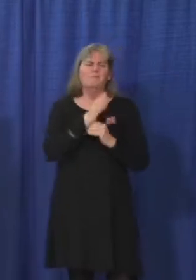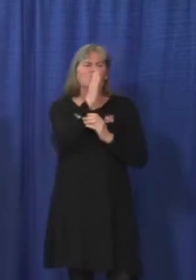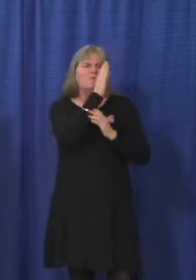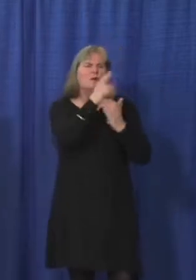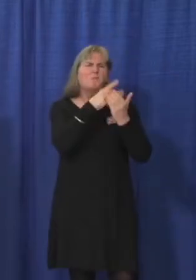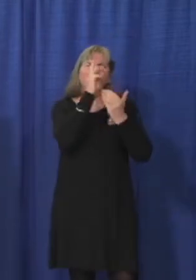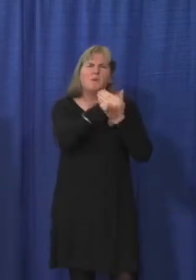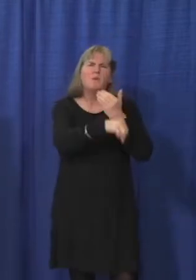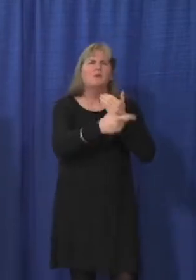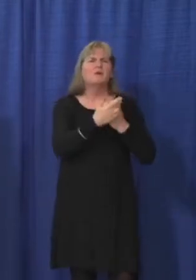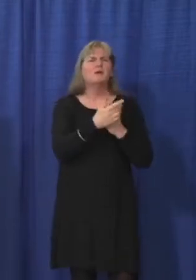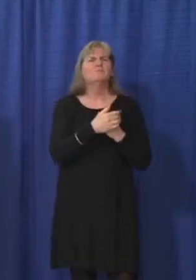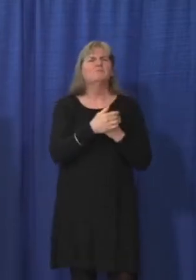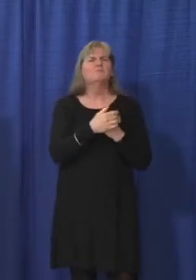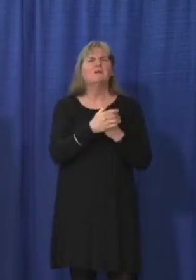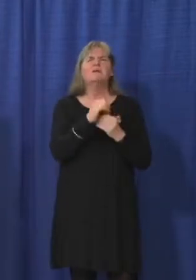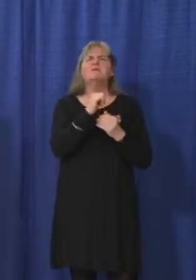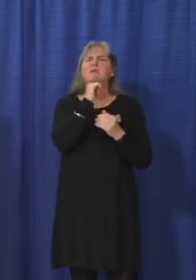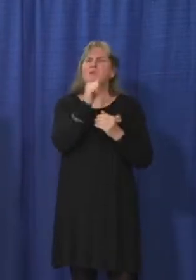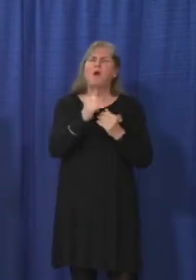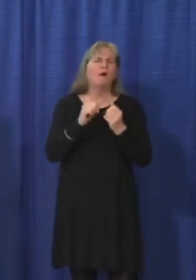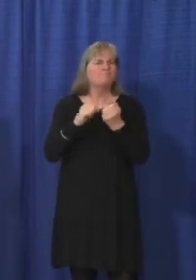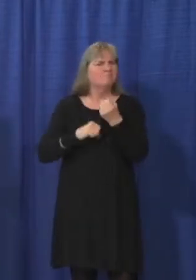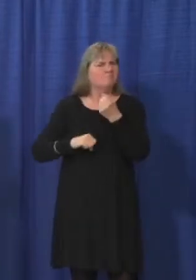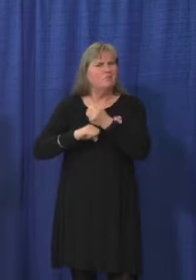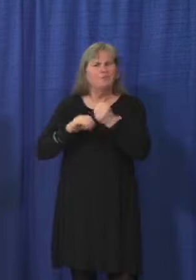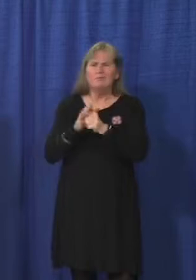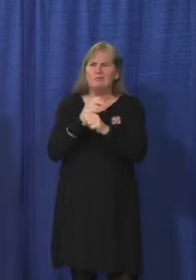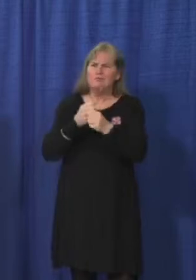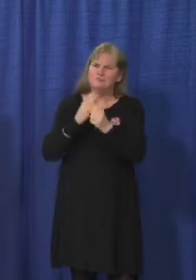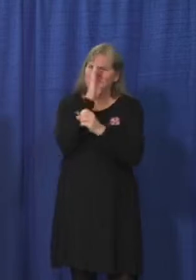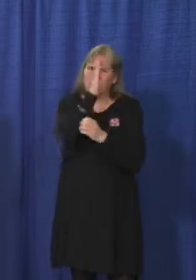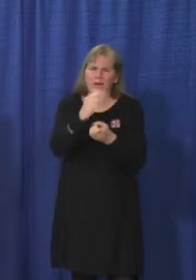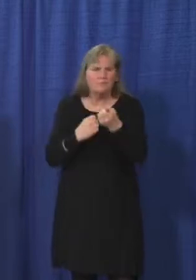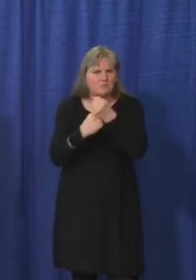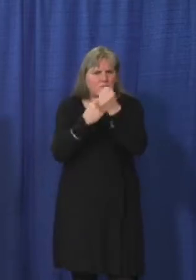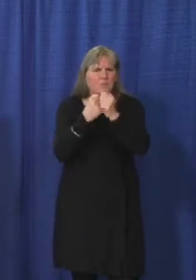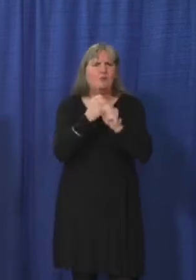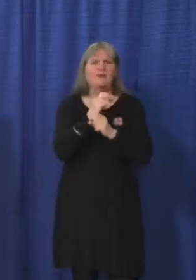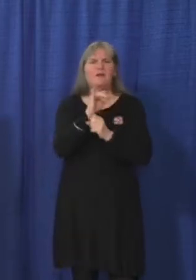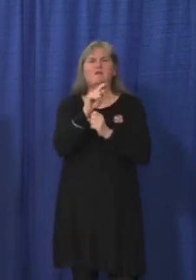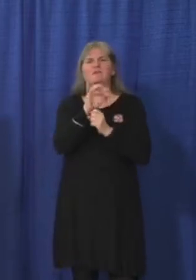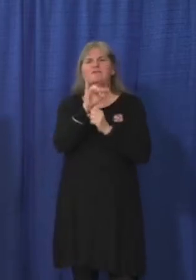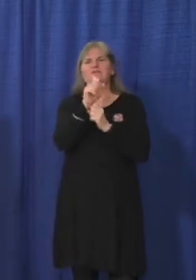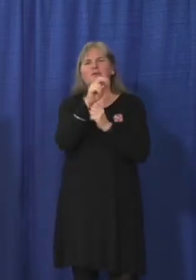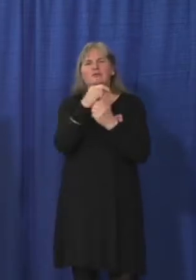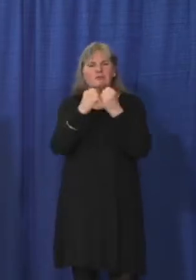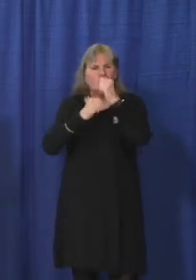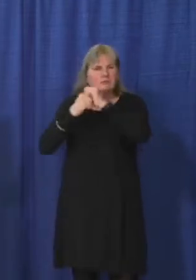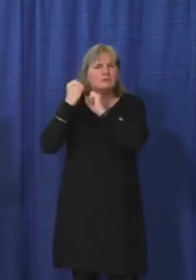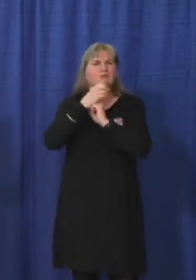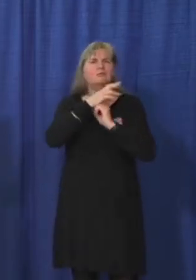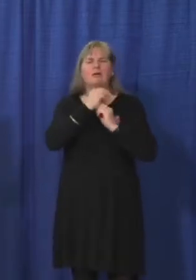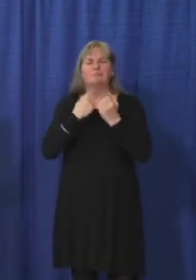supports, revelatory supports and infrastructure supports. It included rapid deployment of